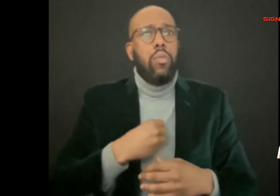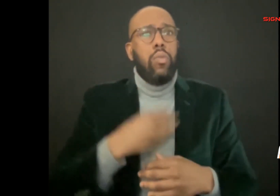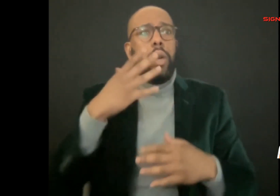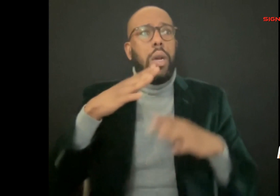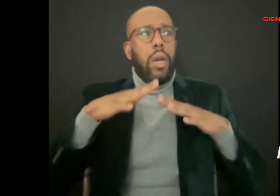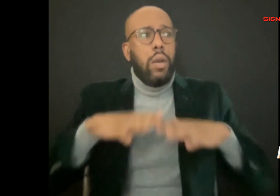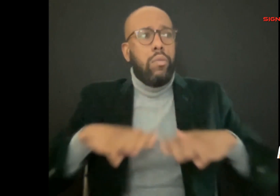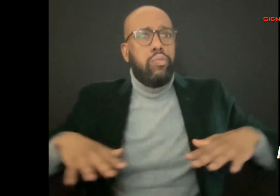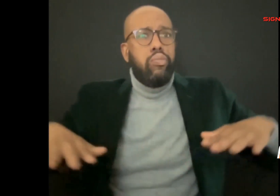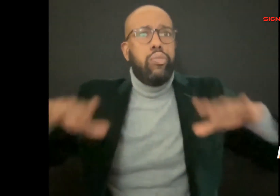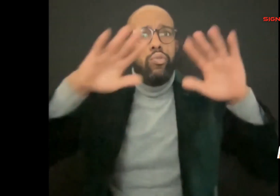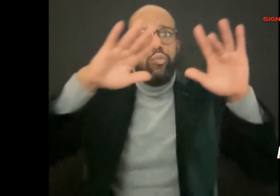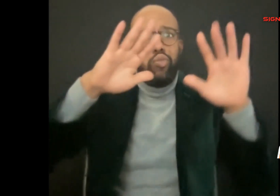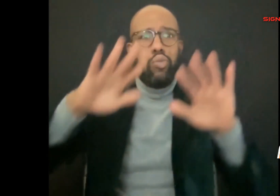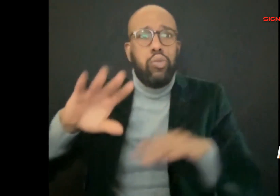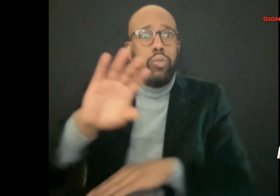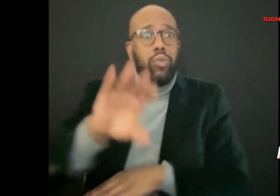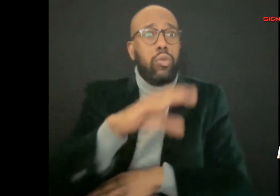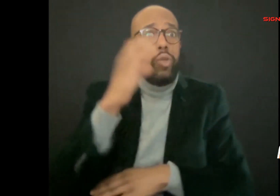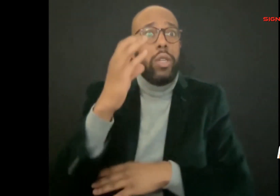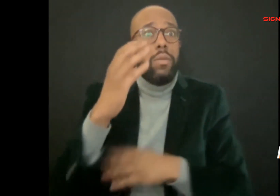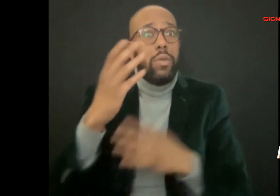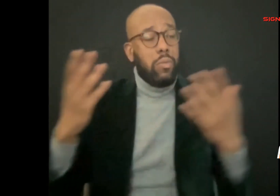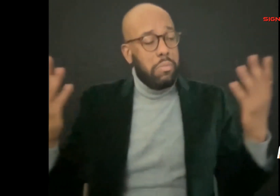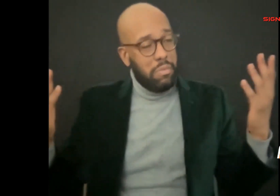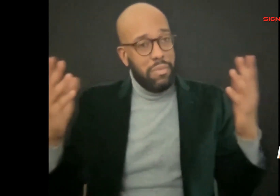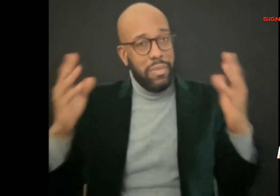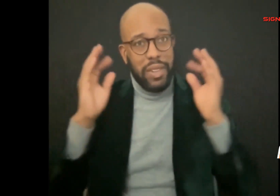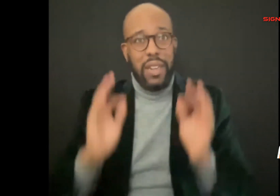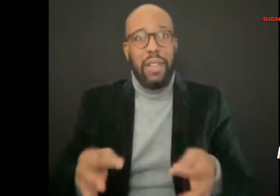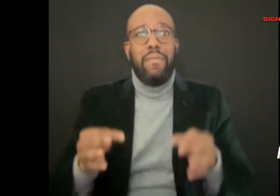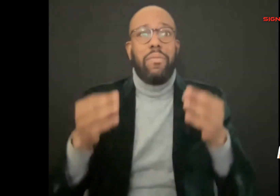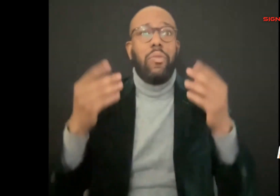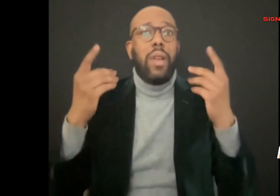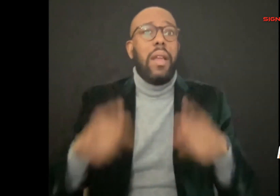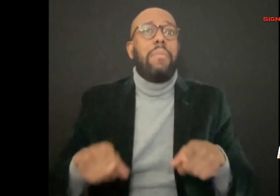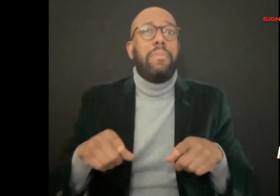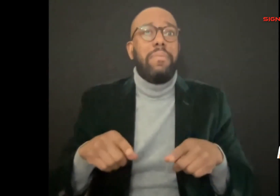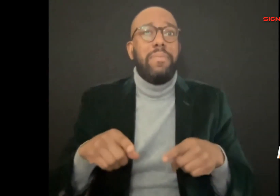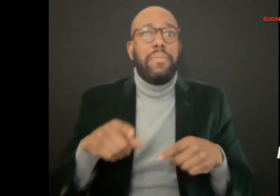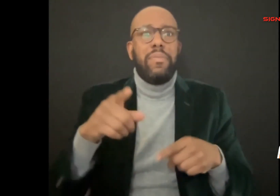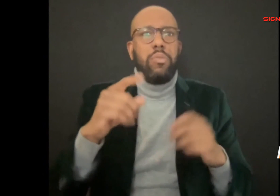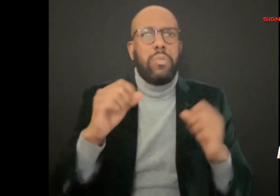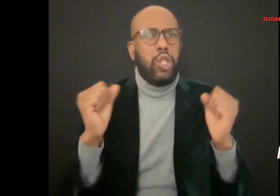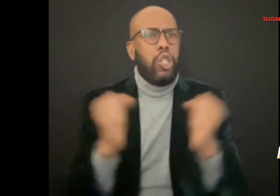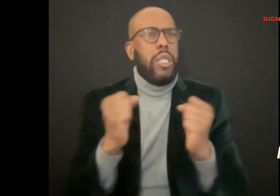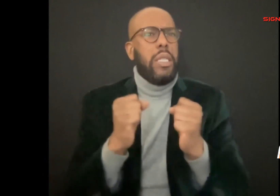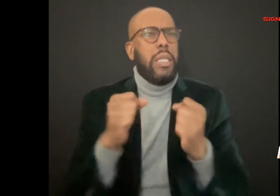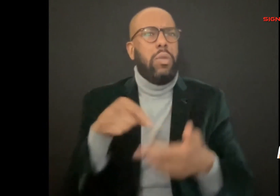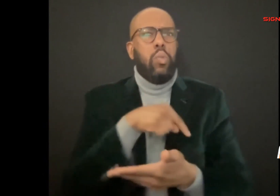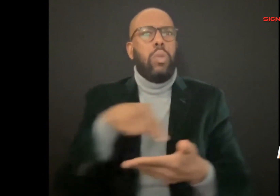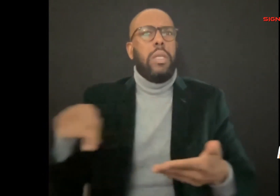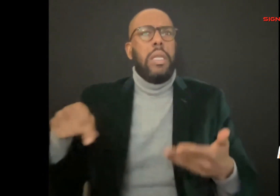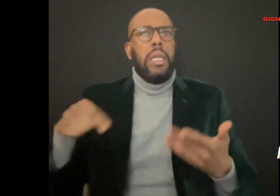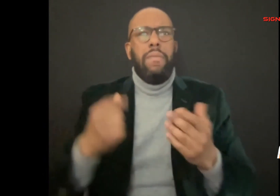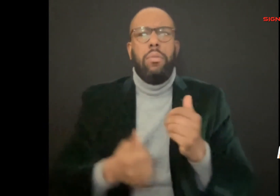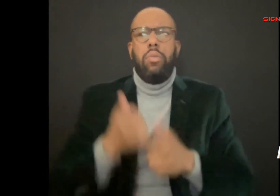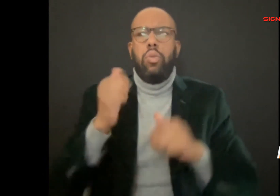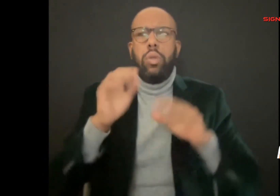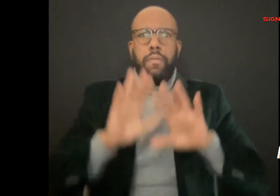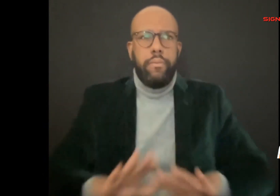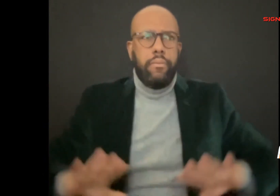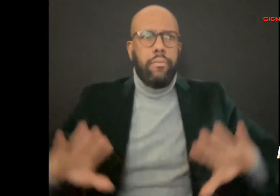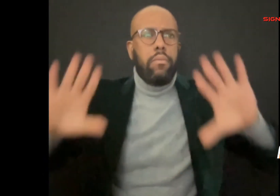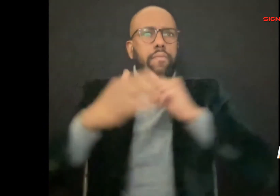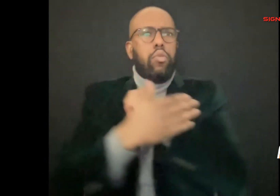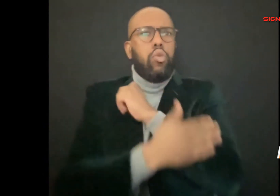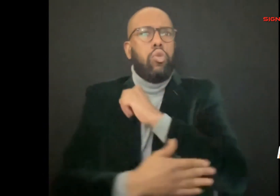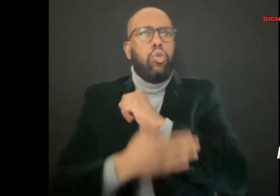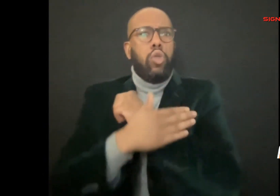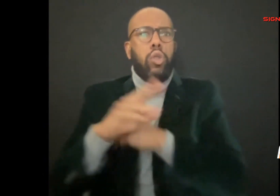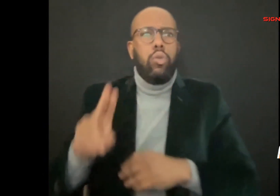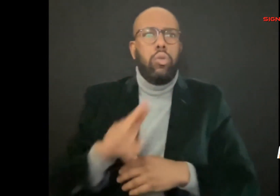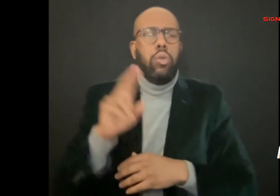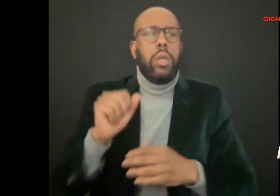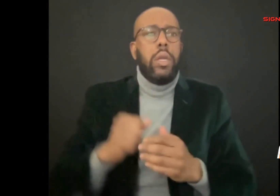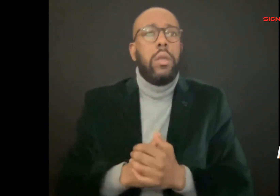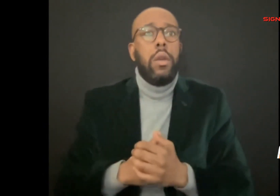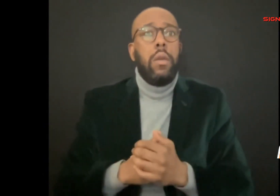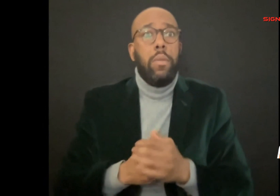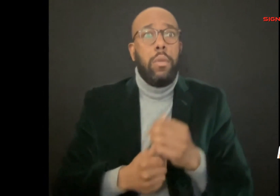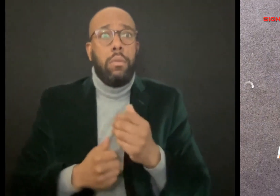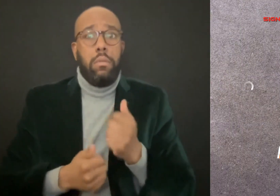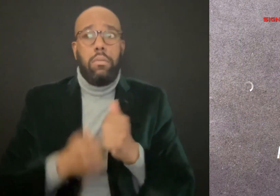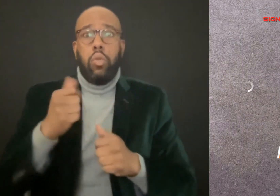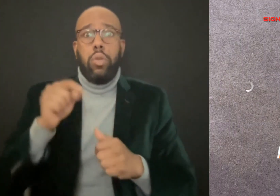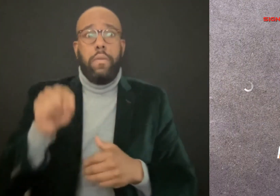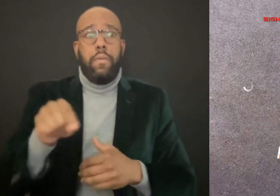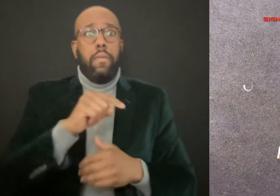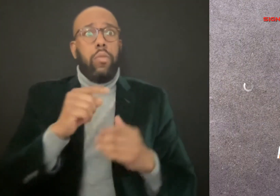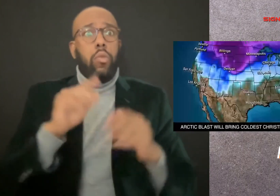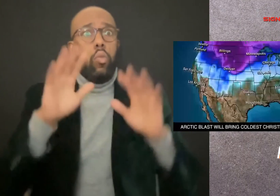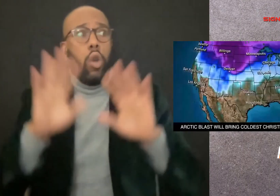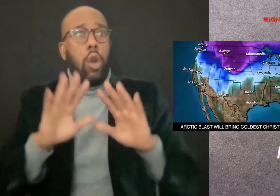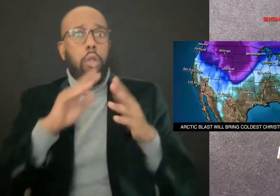a white Christmas well it's definitely going to be a chilly week for most of the US weather